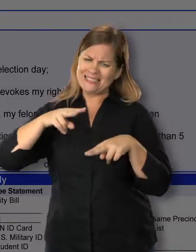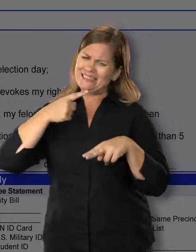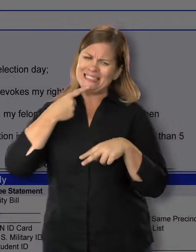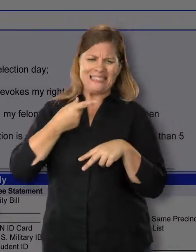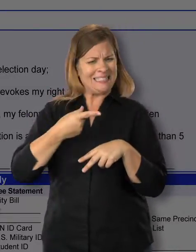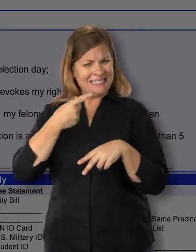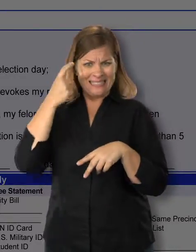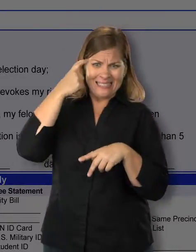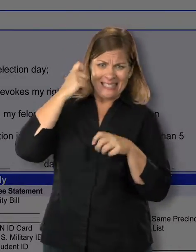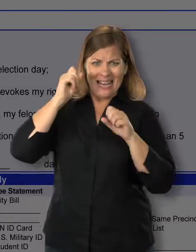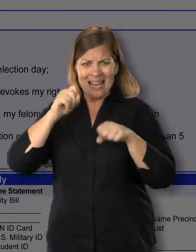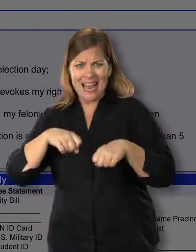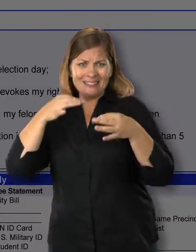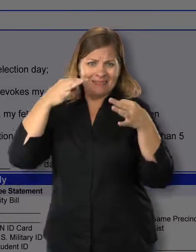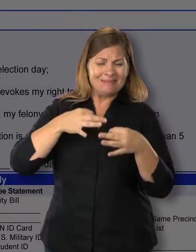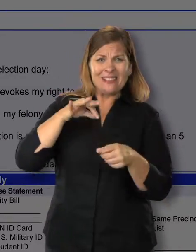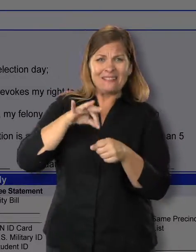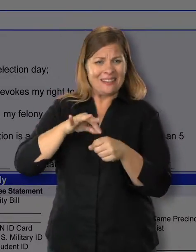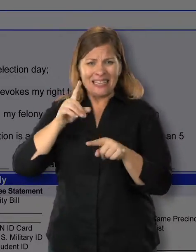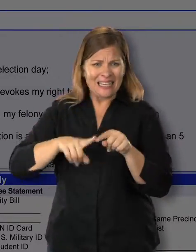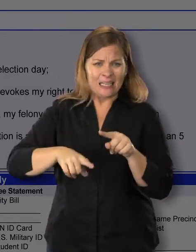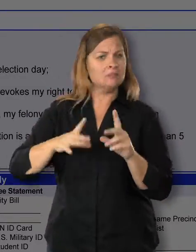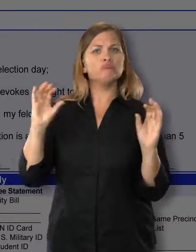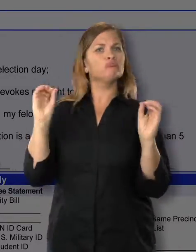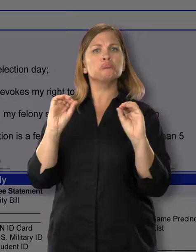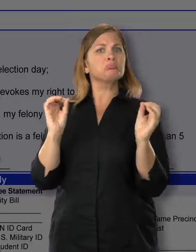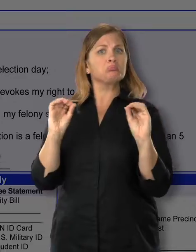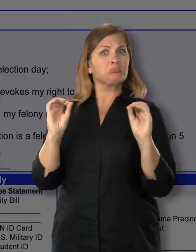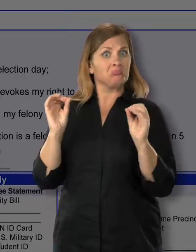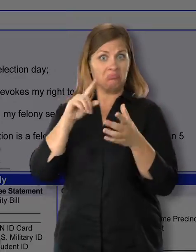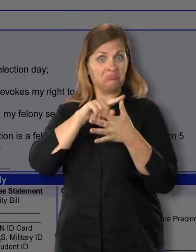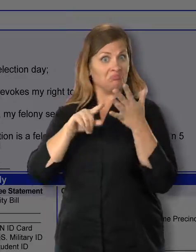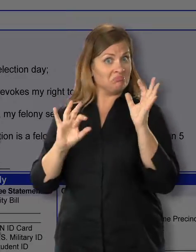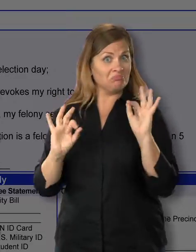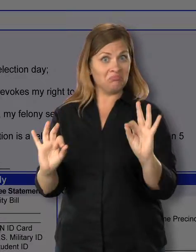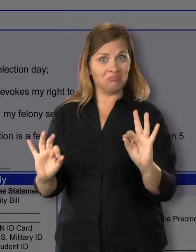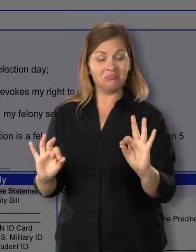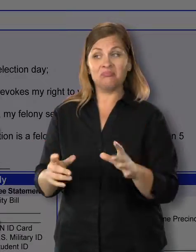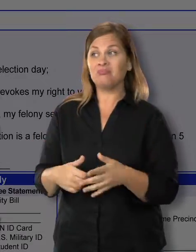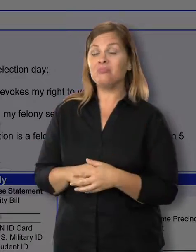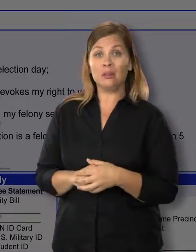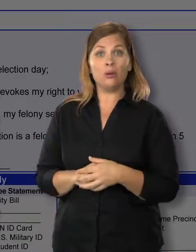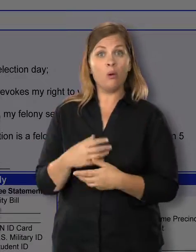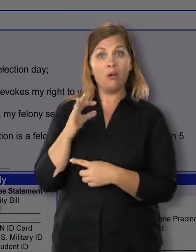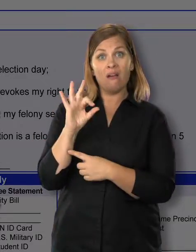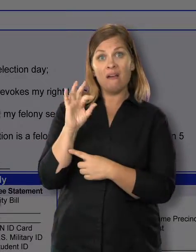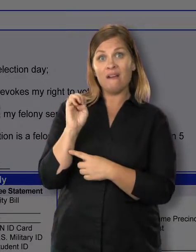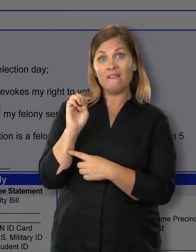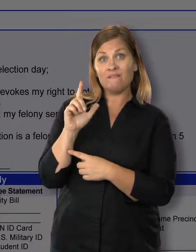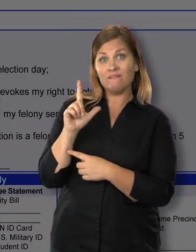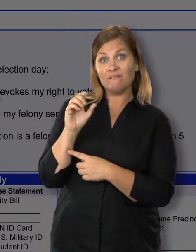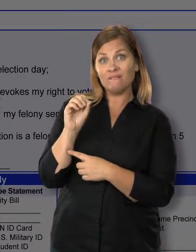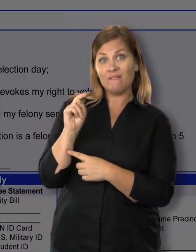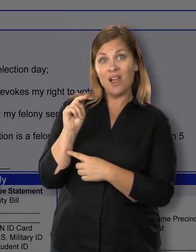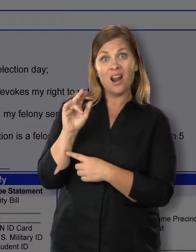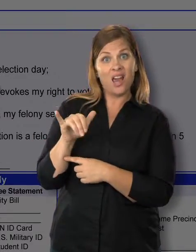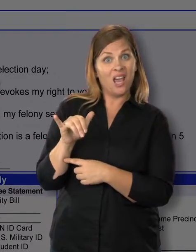am not under court-ordered guardianship in which the court order revokes my right to vote;